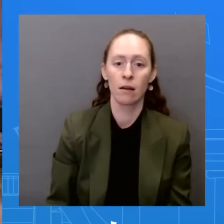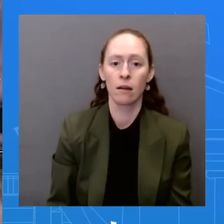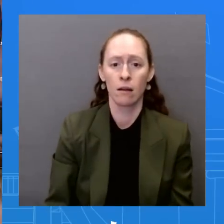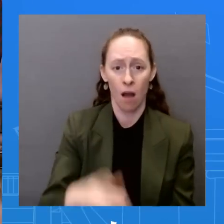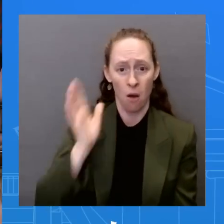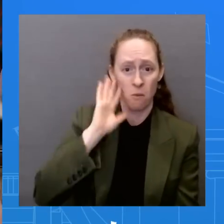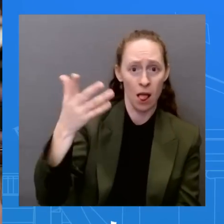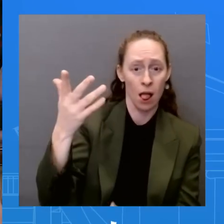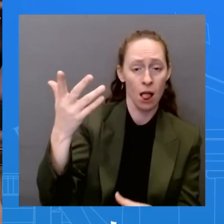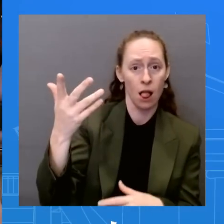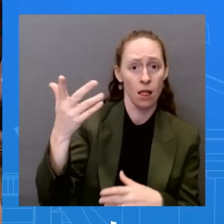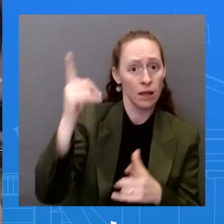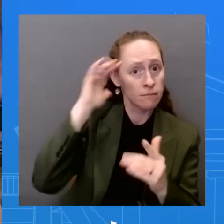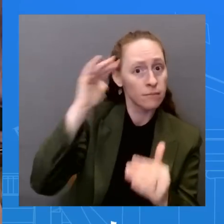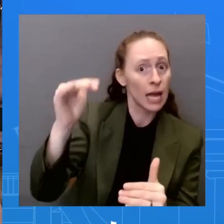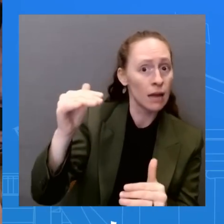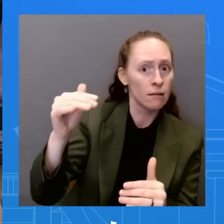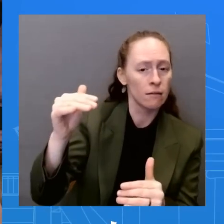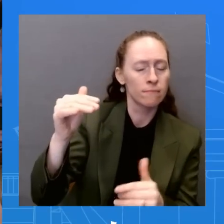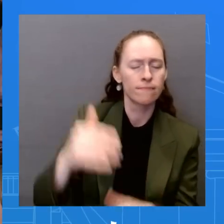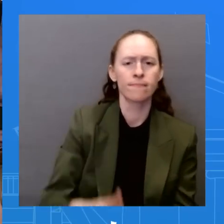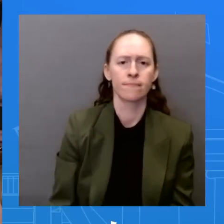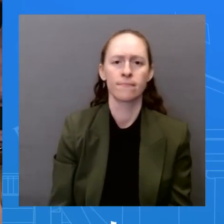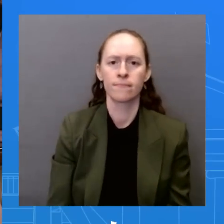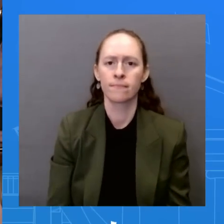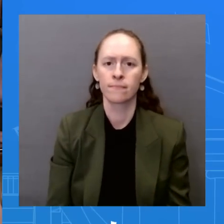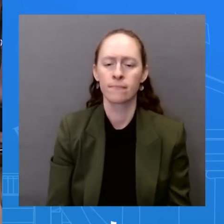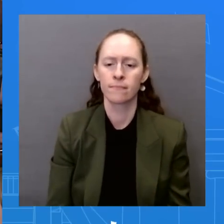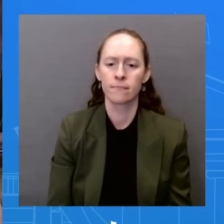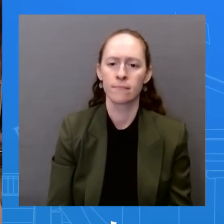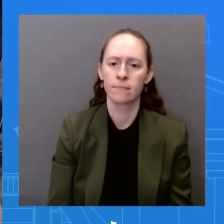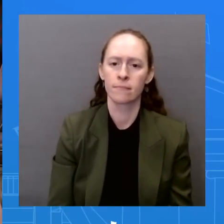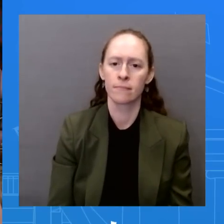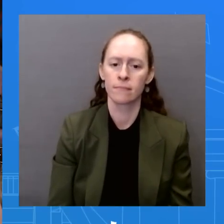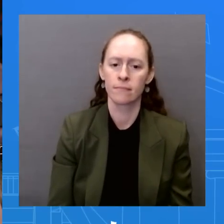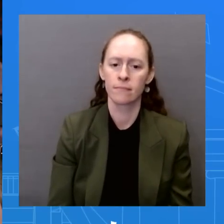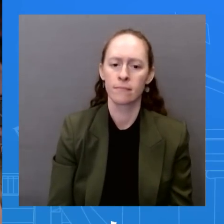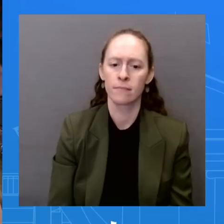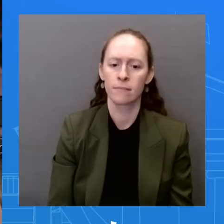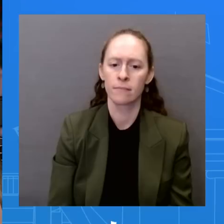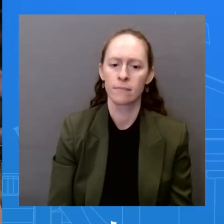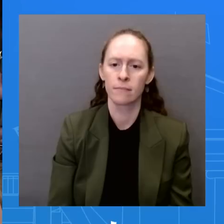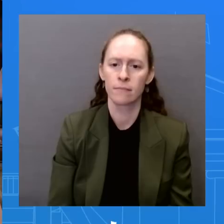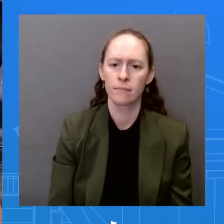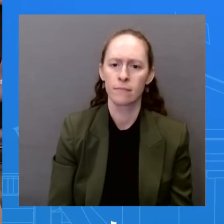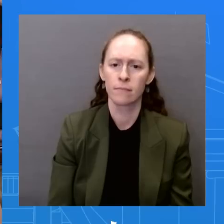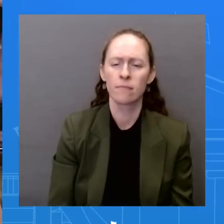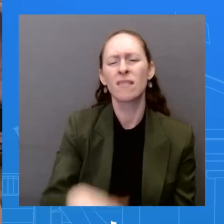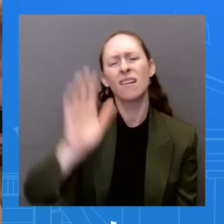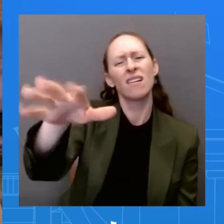that you guys have available at this point, how will -- how long will it be before those go out